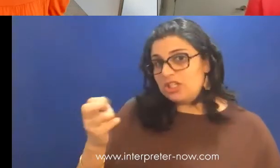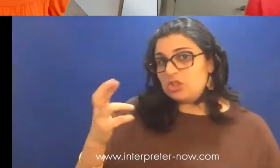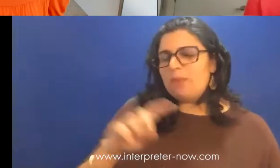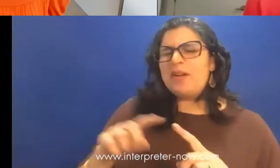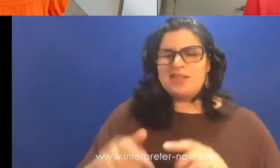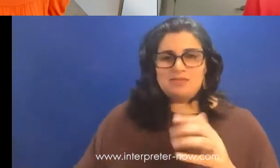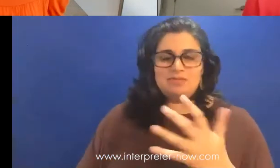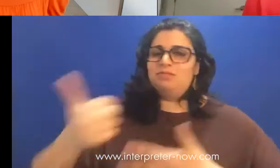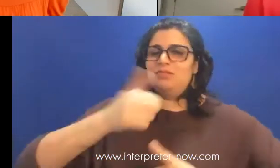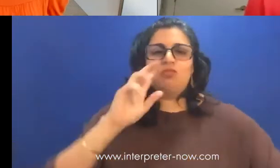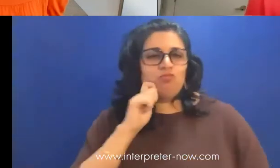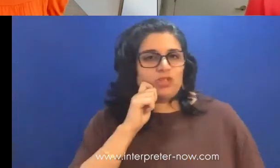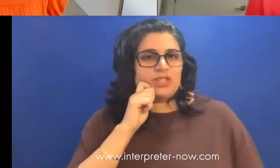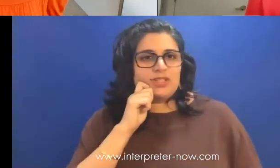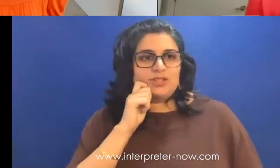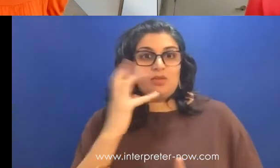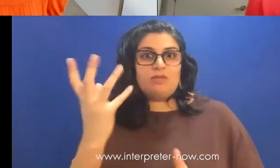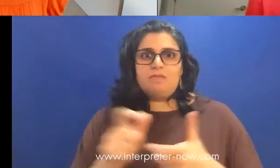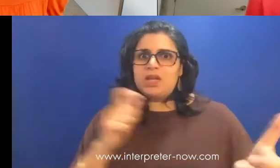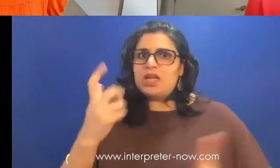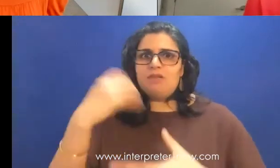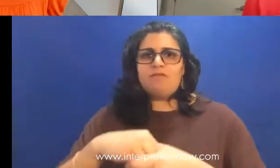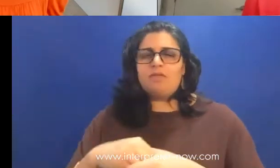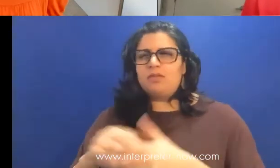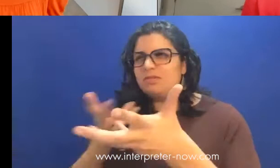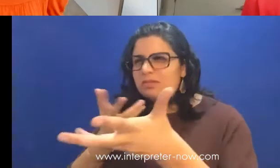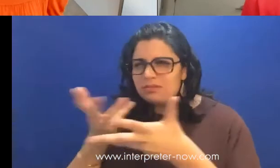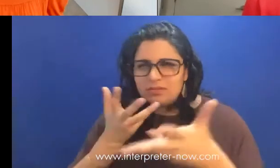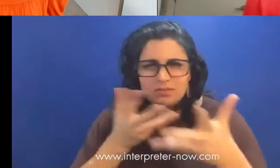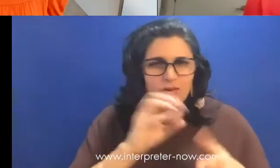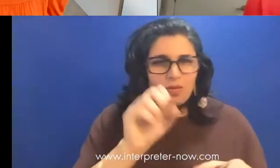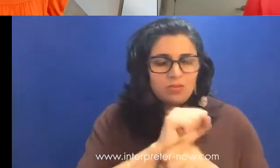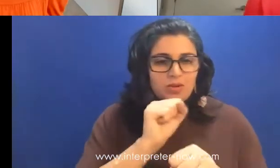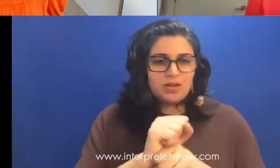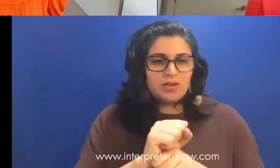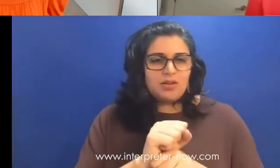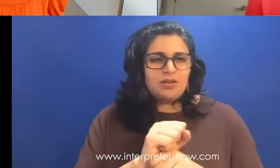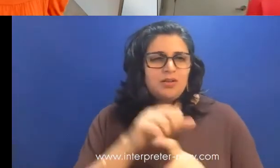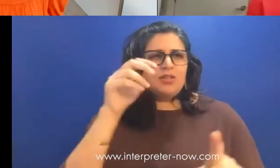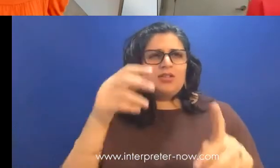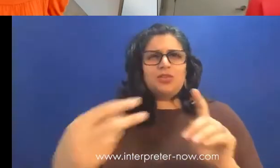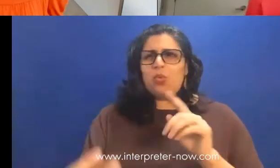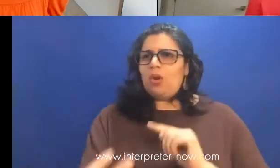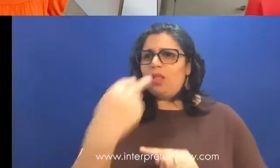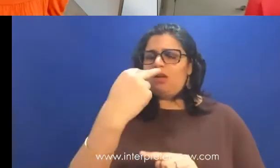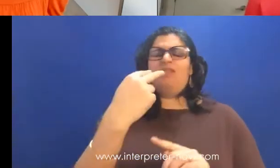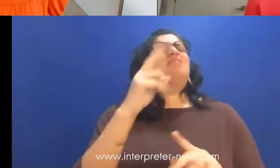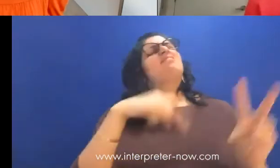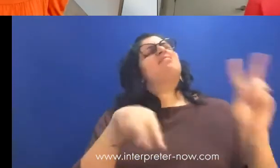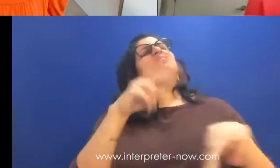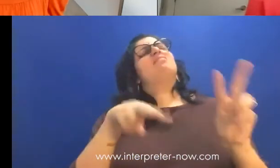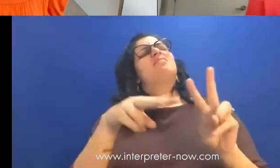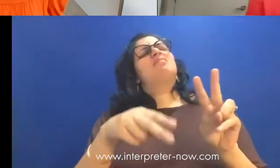in how co-workers interpreted who I was, their perceptions of me and my competence and my